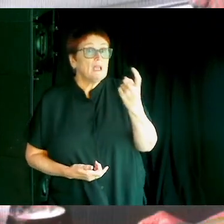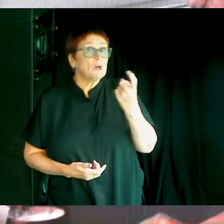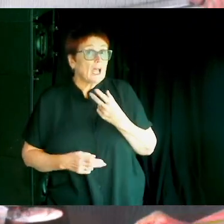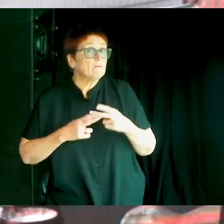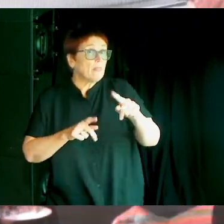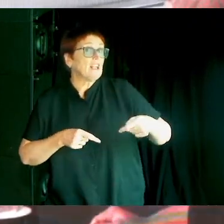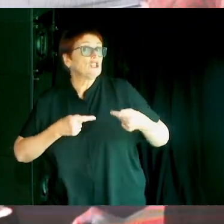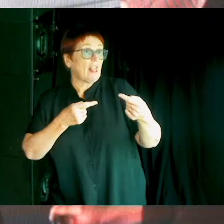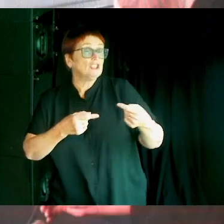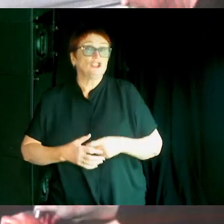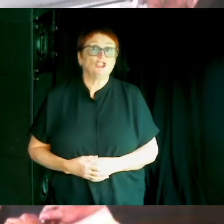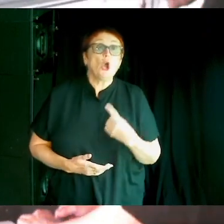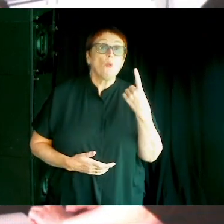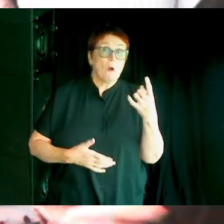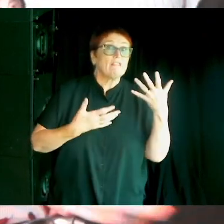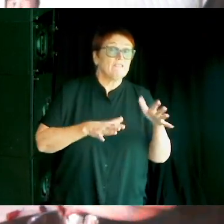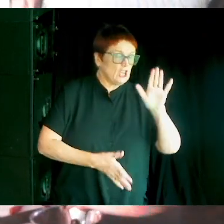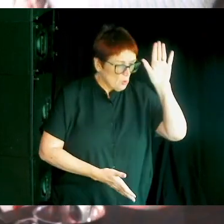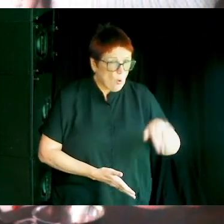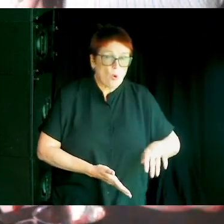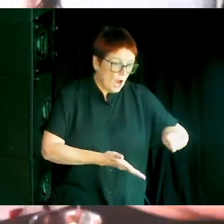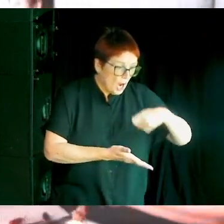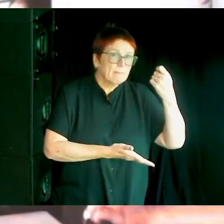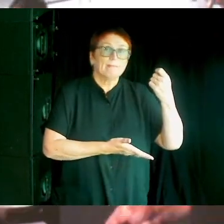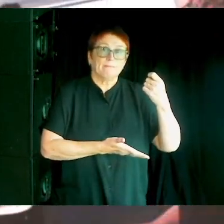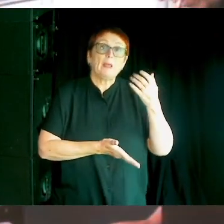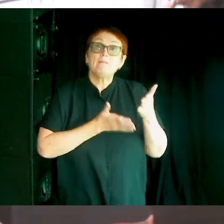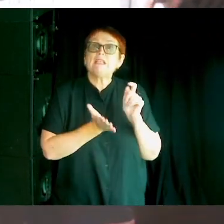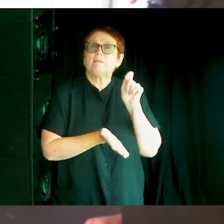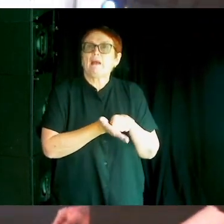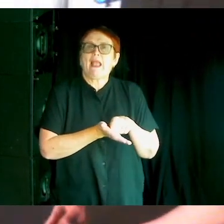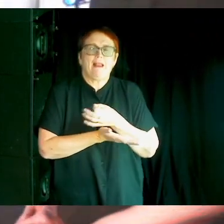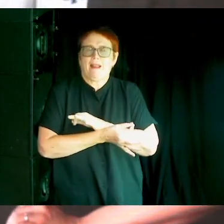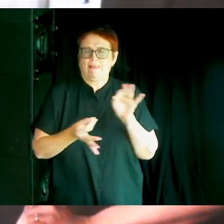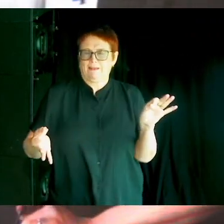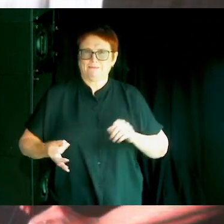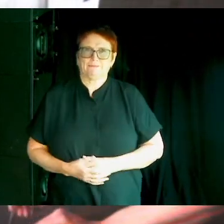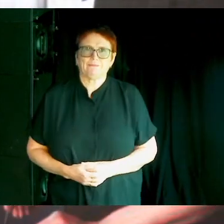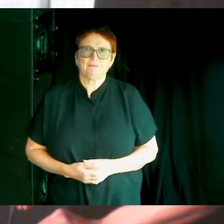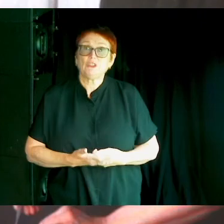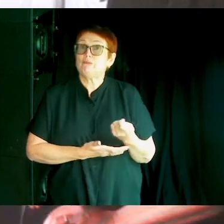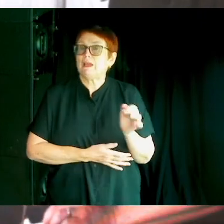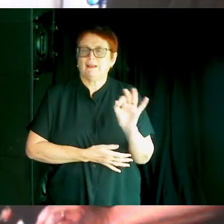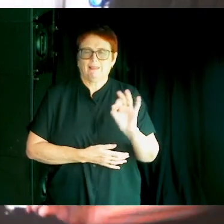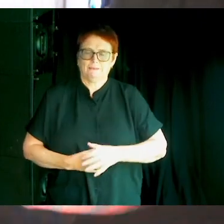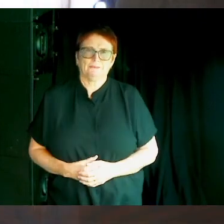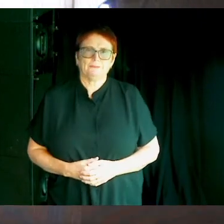wow one of them made it yes and it's free for them and the rest have to pay they will pay